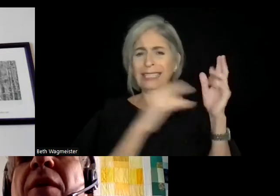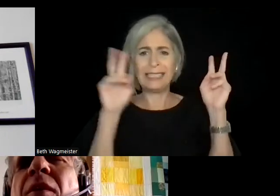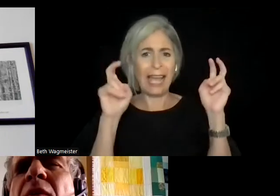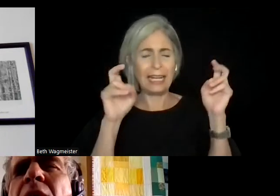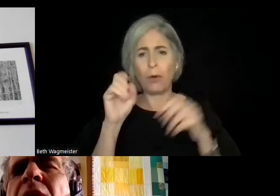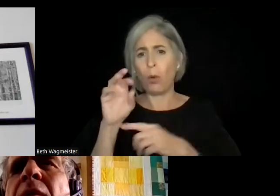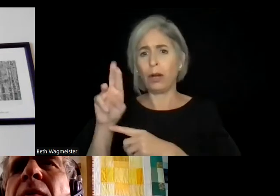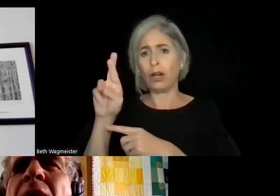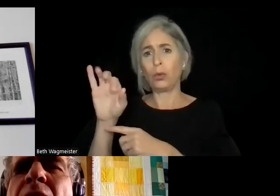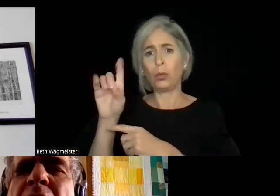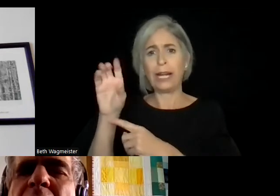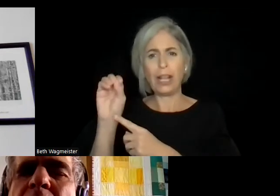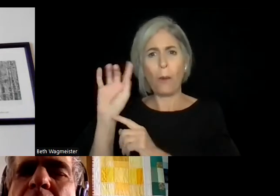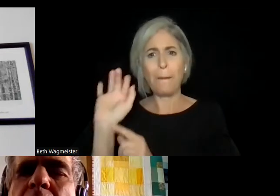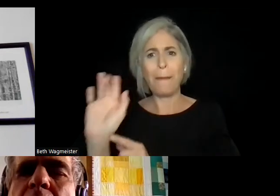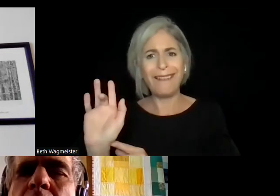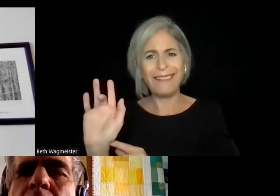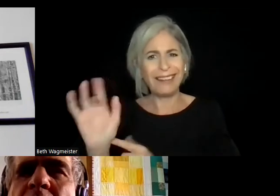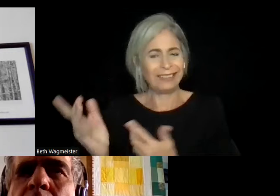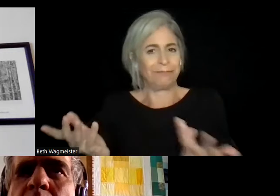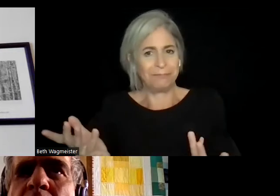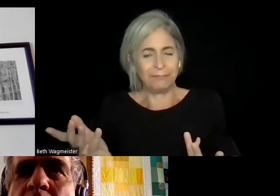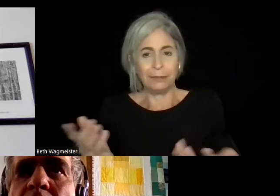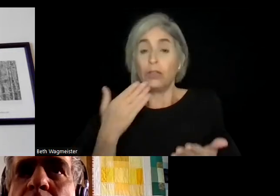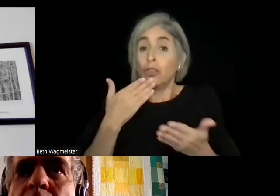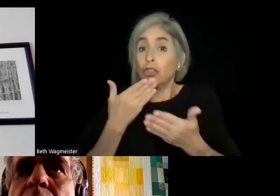You know, who know what is a combo box is or a list item